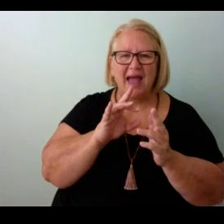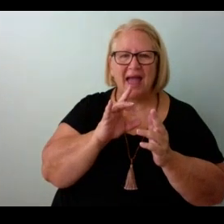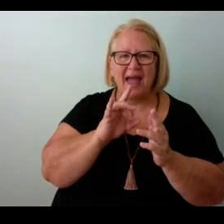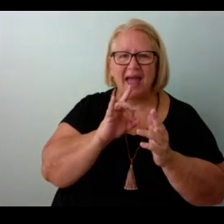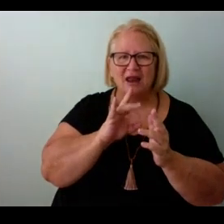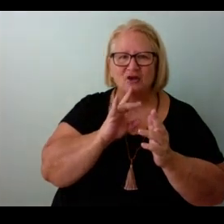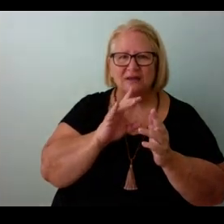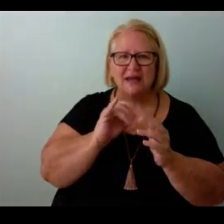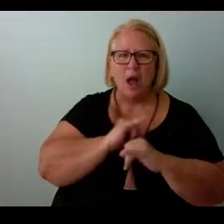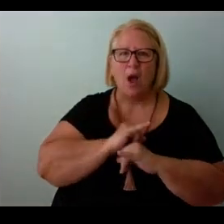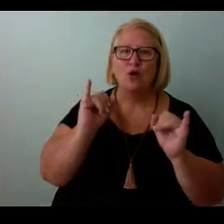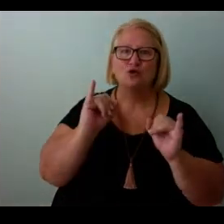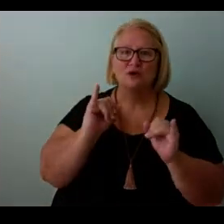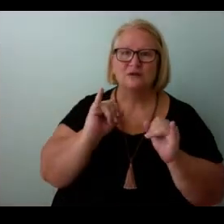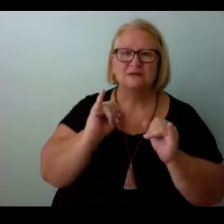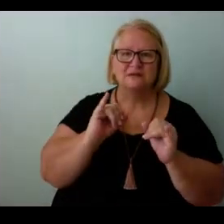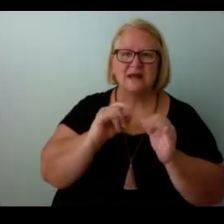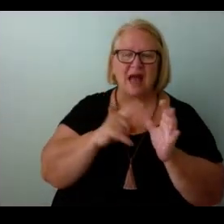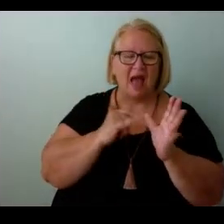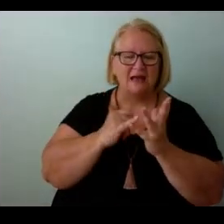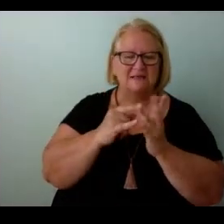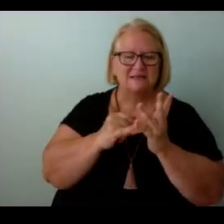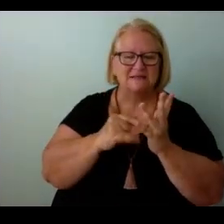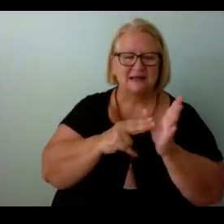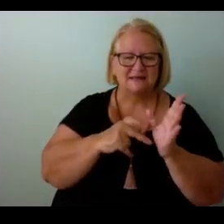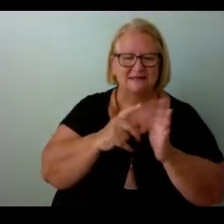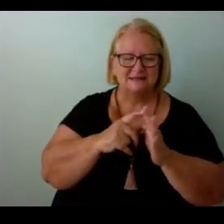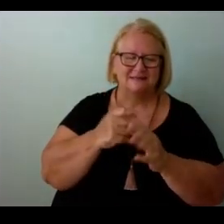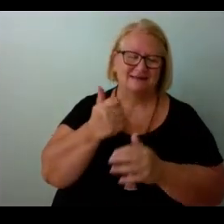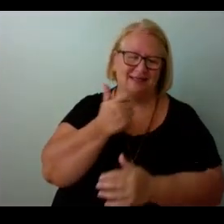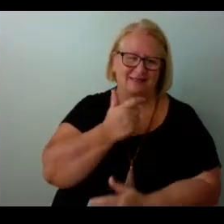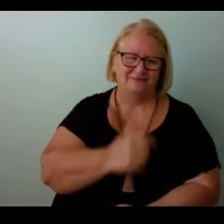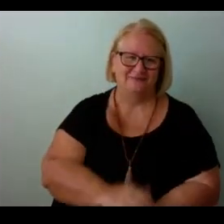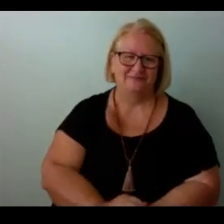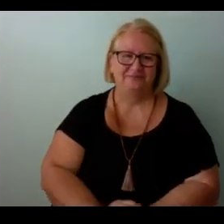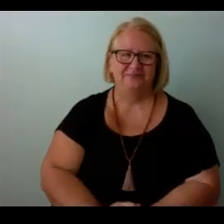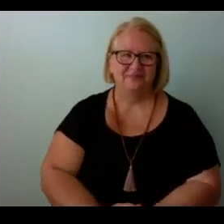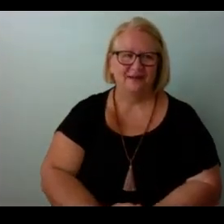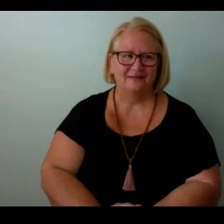I knew my audience would have my back on that one. All right.